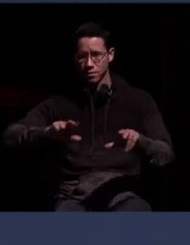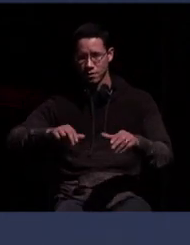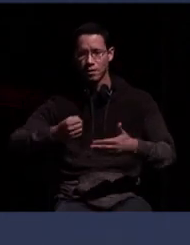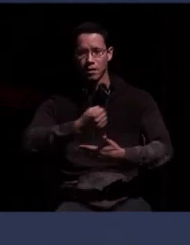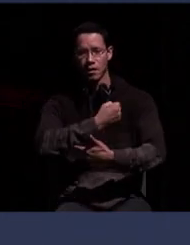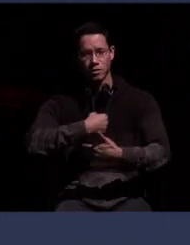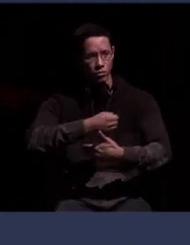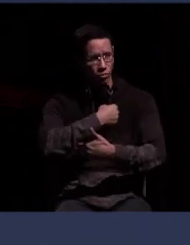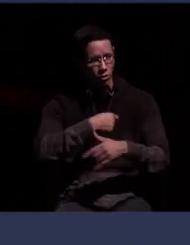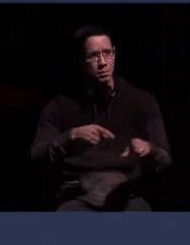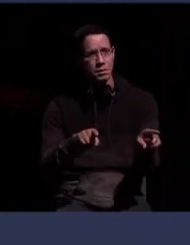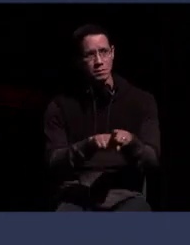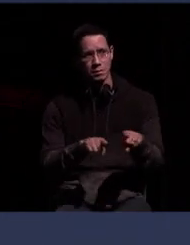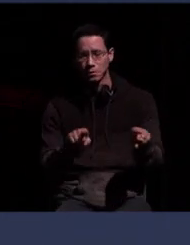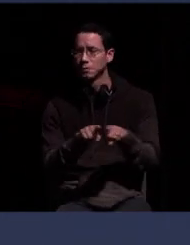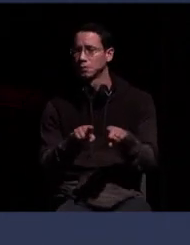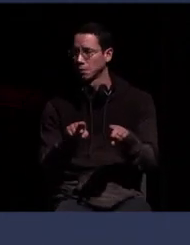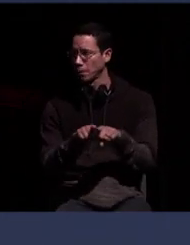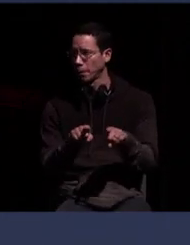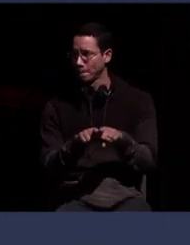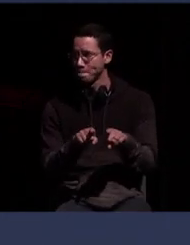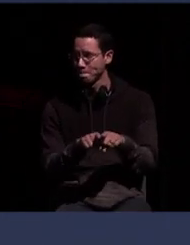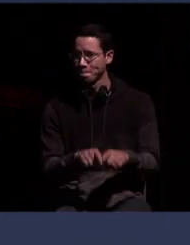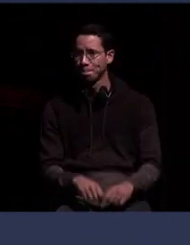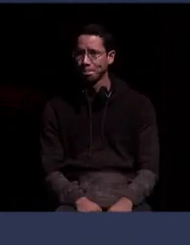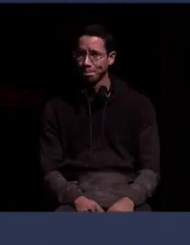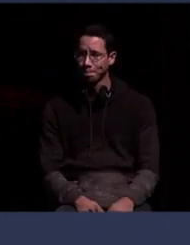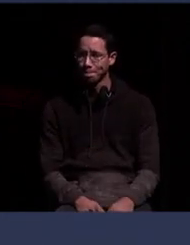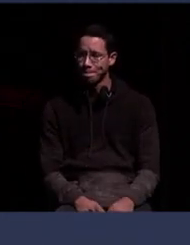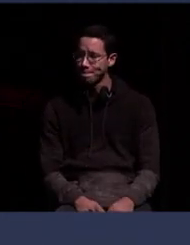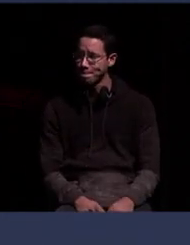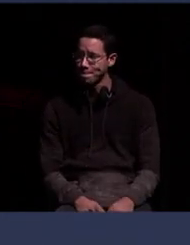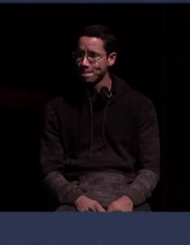but also different combinations